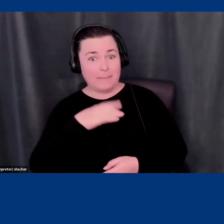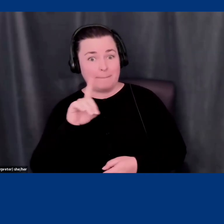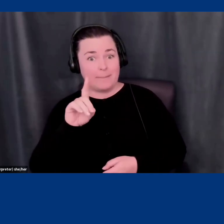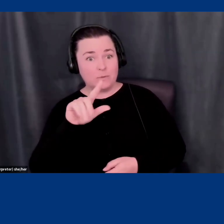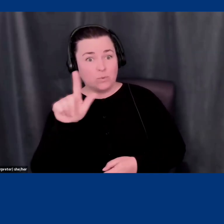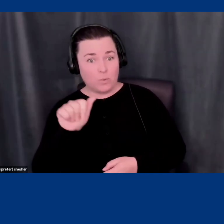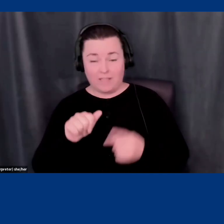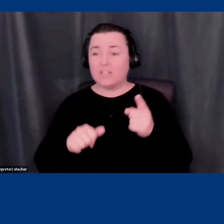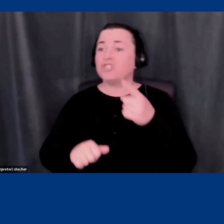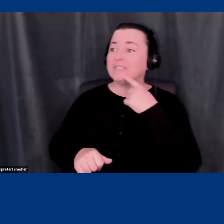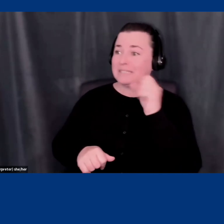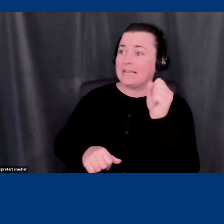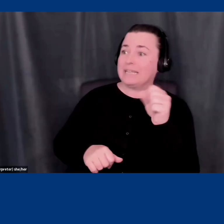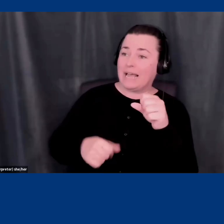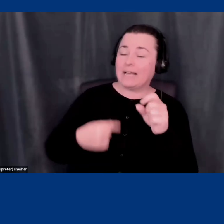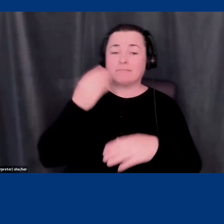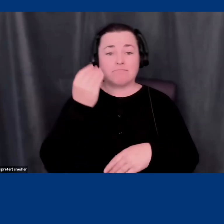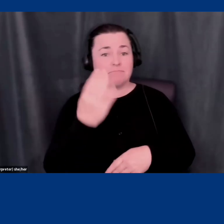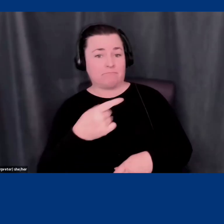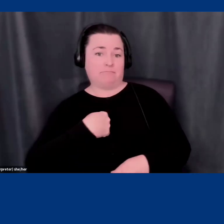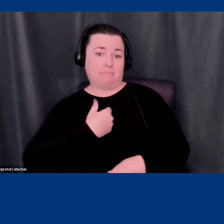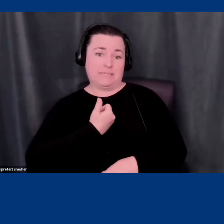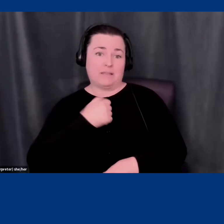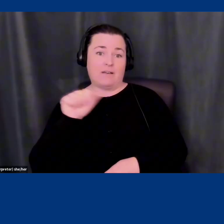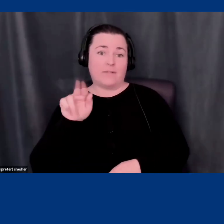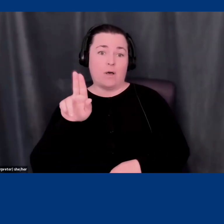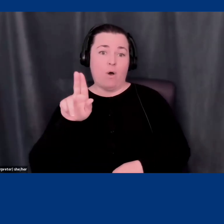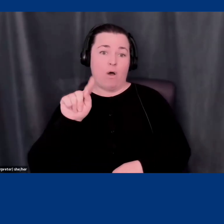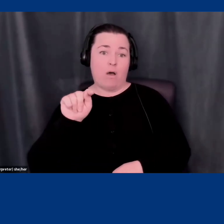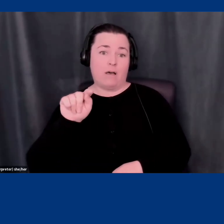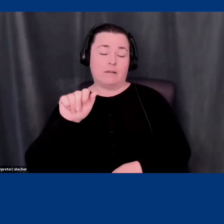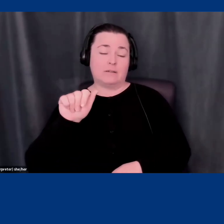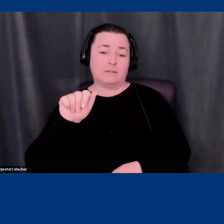autistic so I may not want to be in person a lot. Because